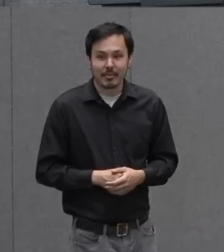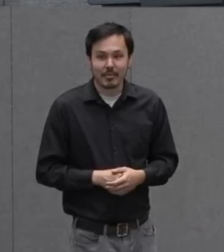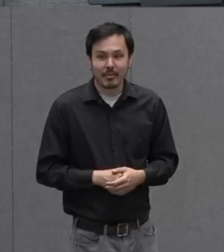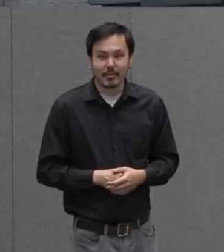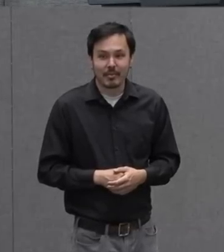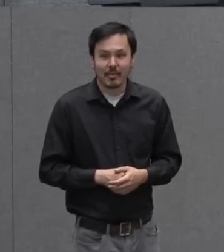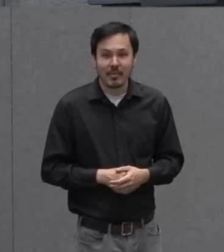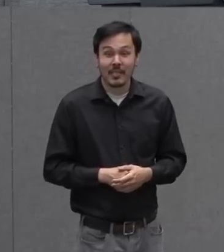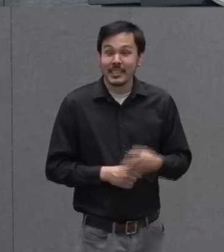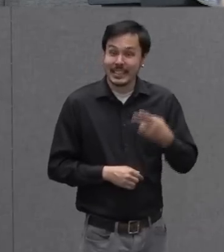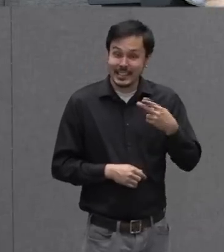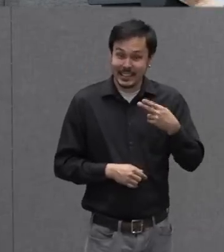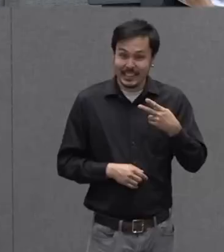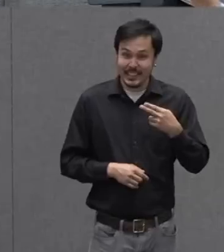Scissors beats paper.